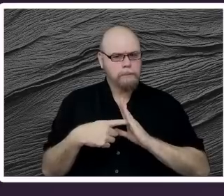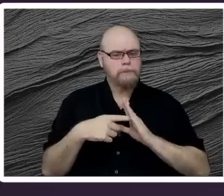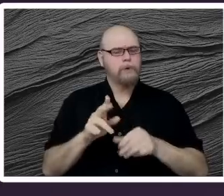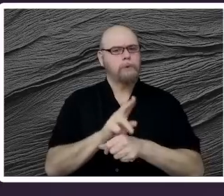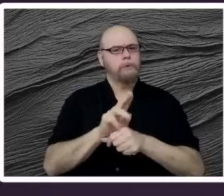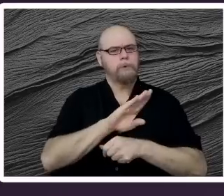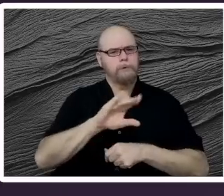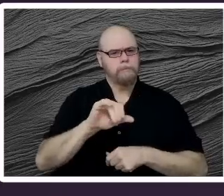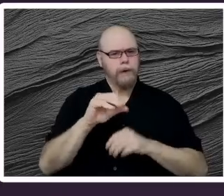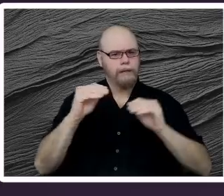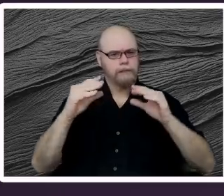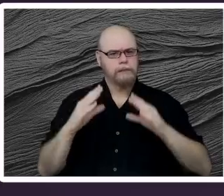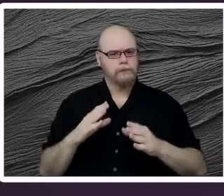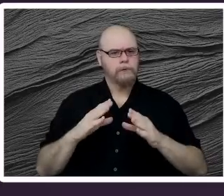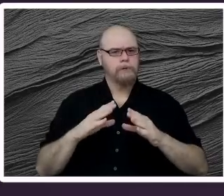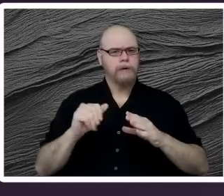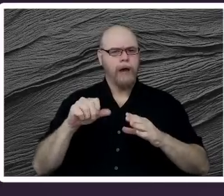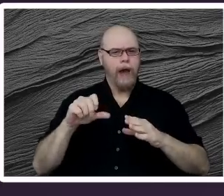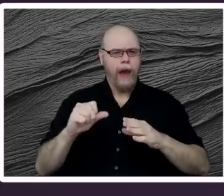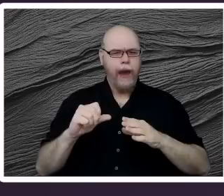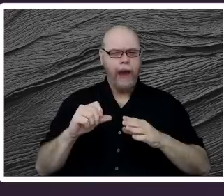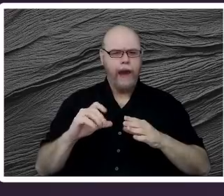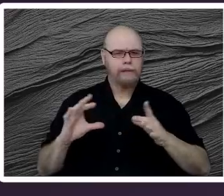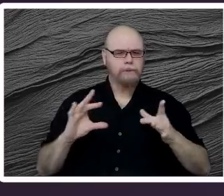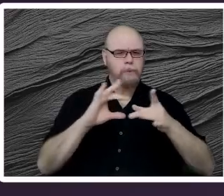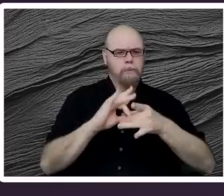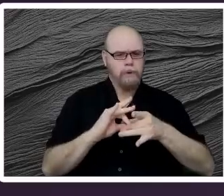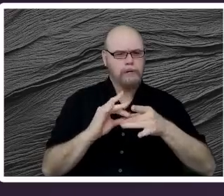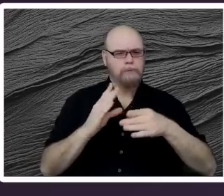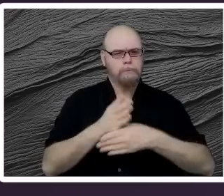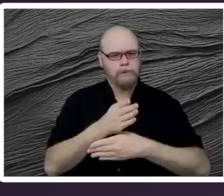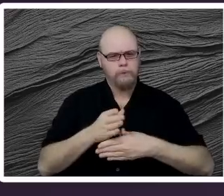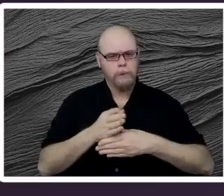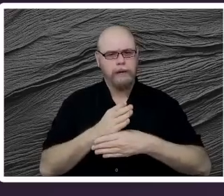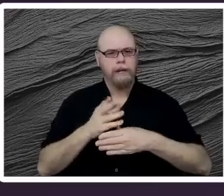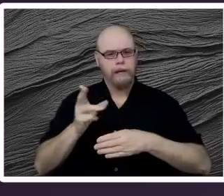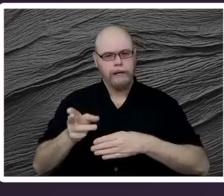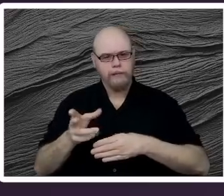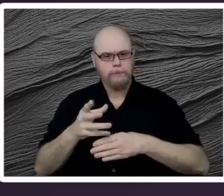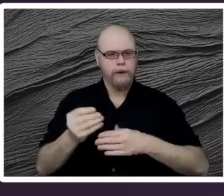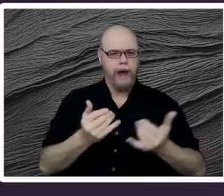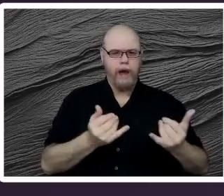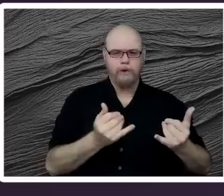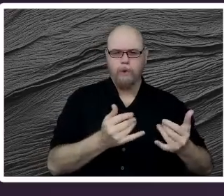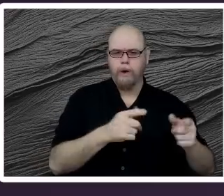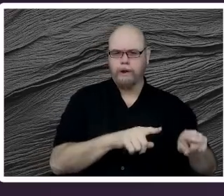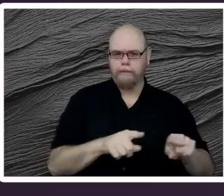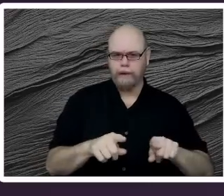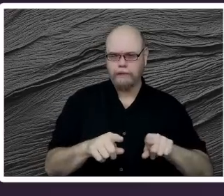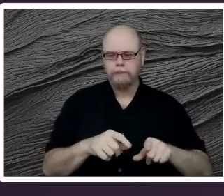between history and current events. So, here's another example of one of those exhibitions.